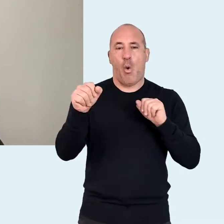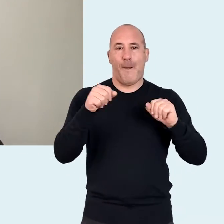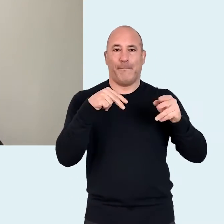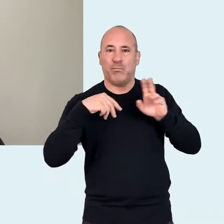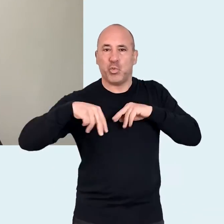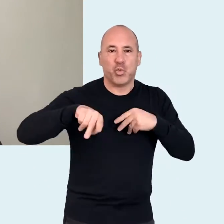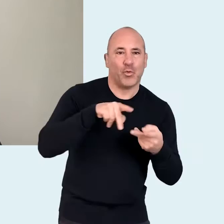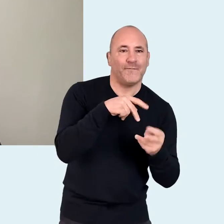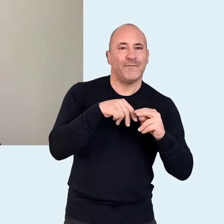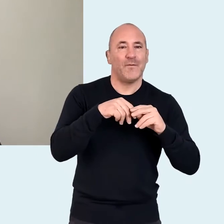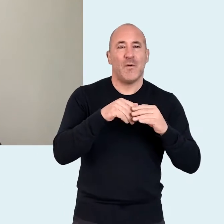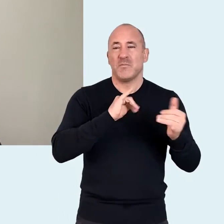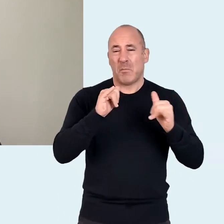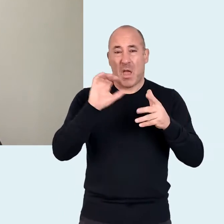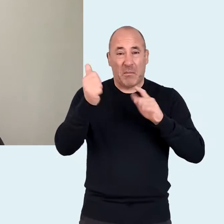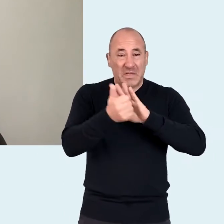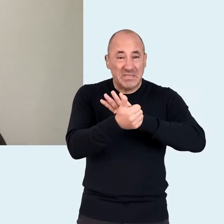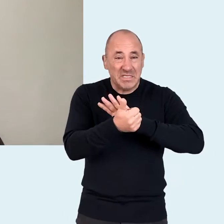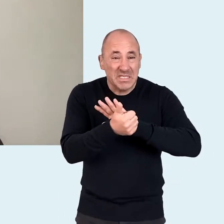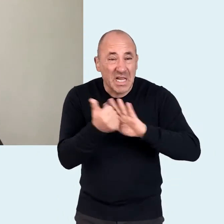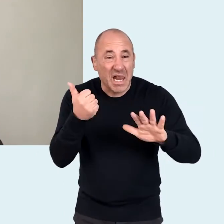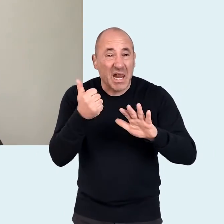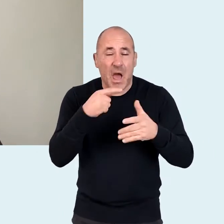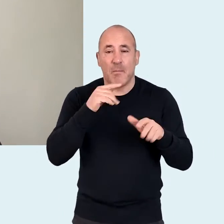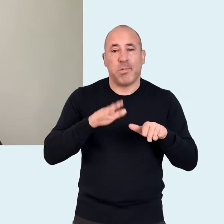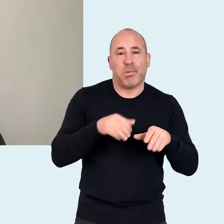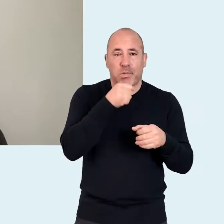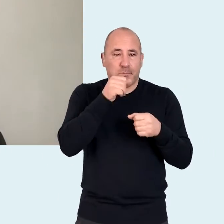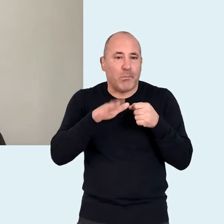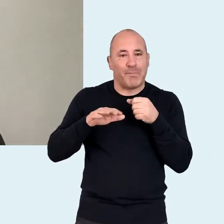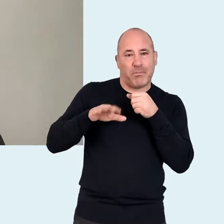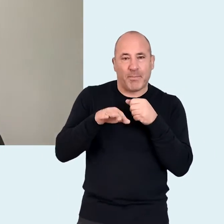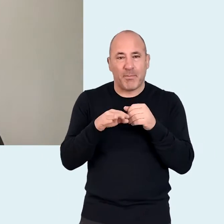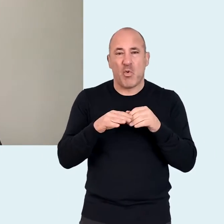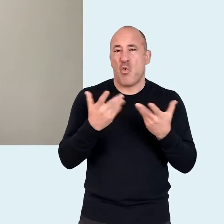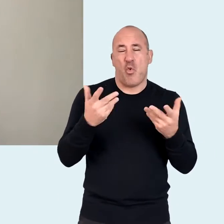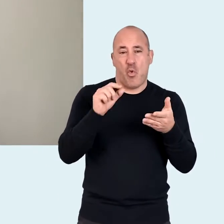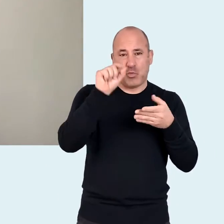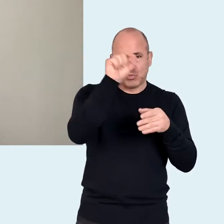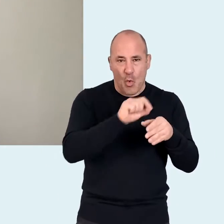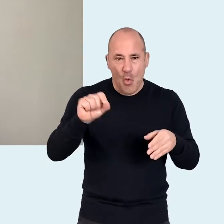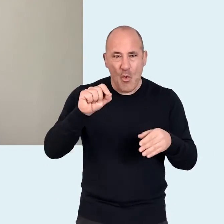type of way that they move, but also sometimes it's about sharing a skill and say beatboxing